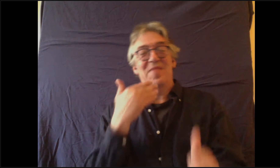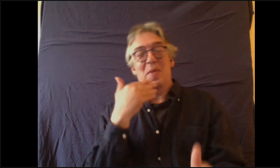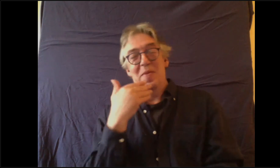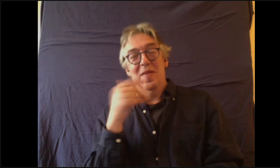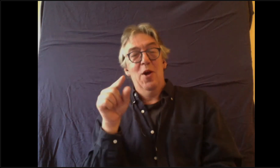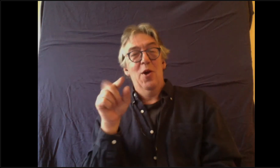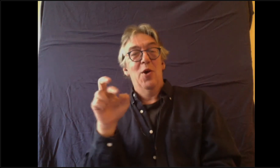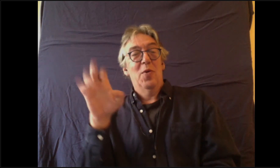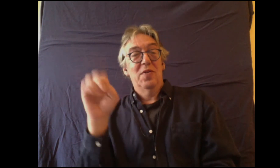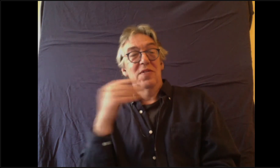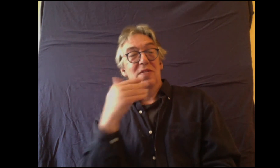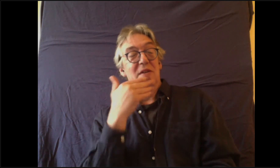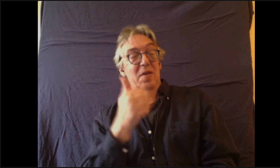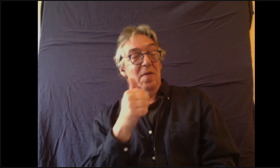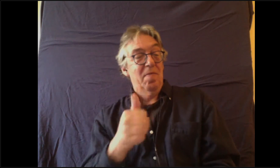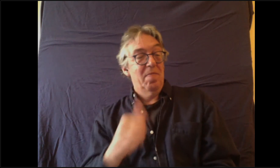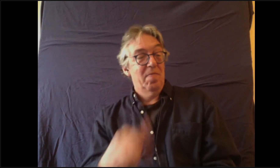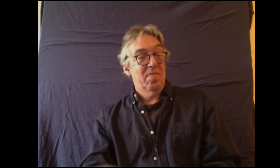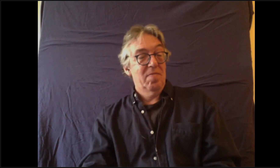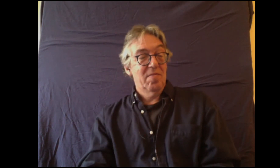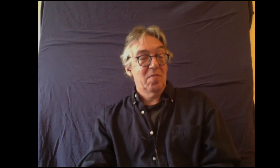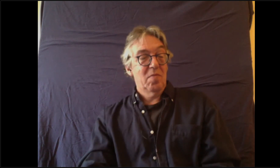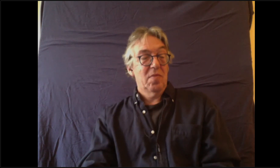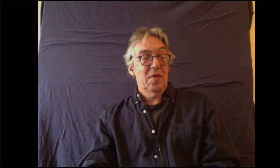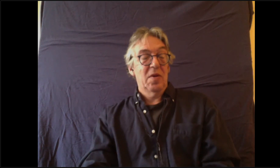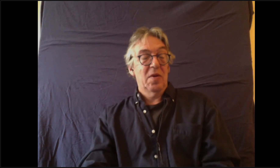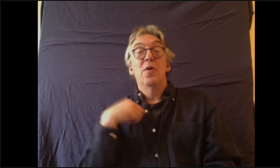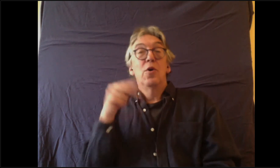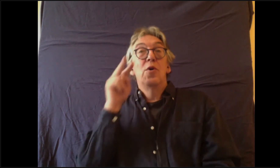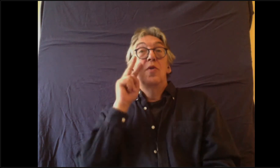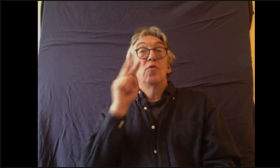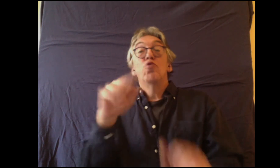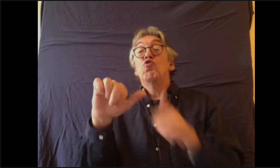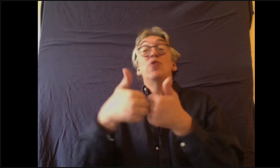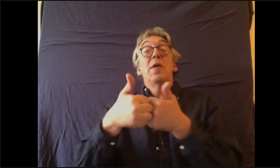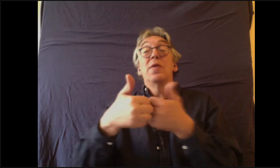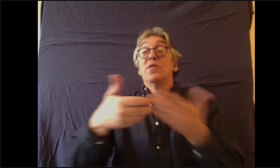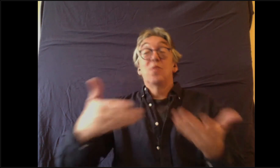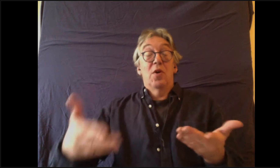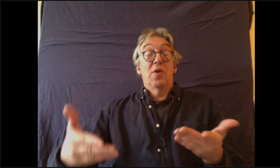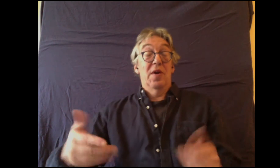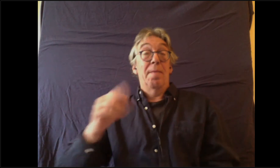But the challenges were that Belgium DPOs are more empowered.